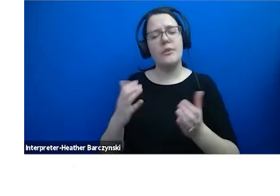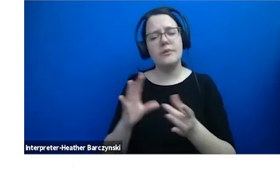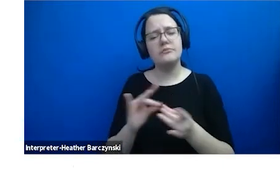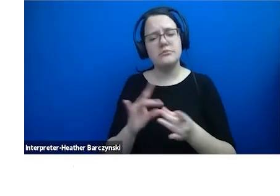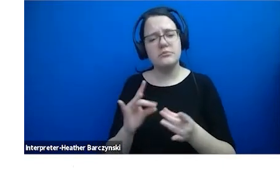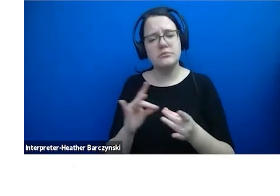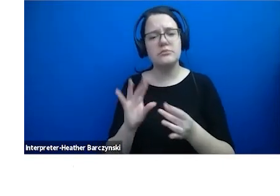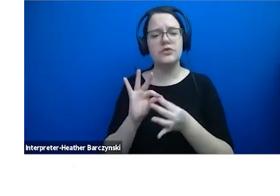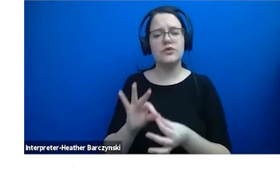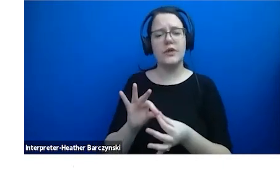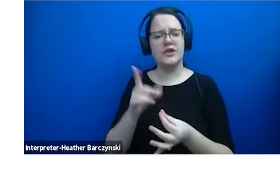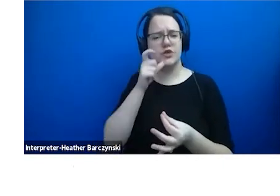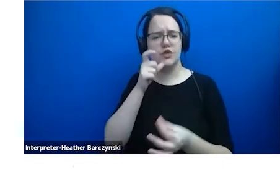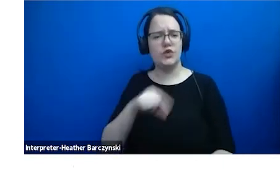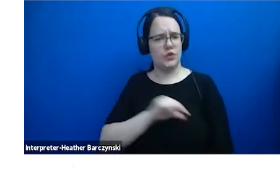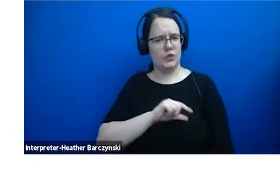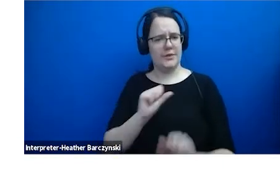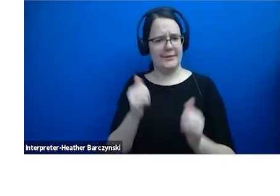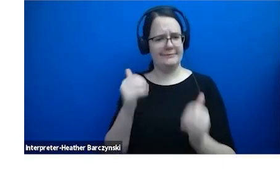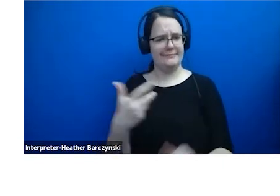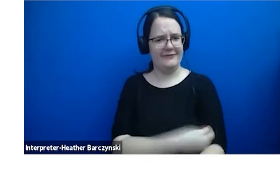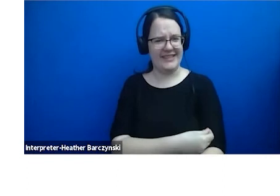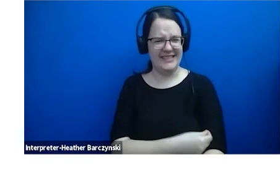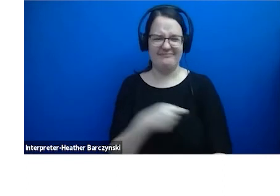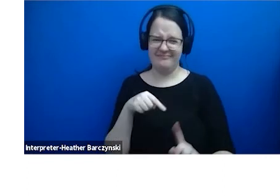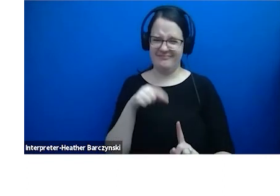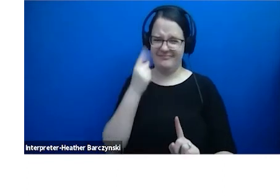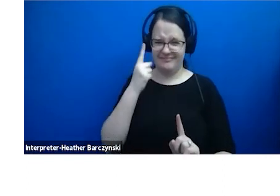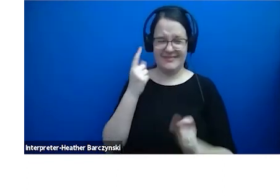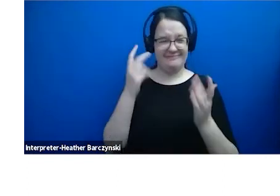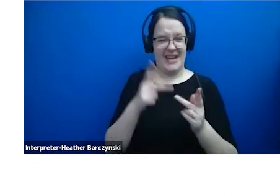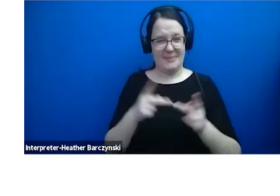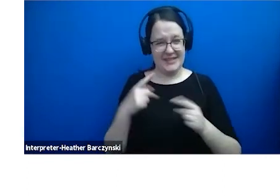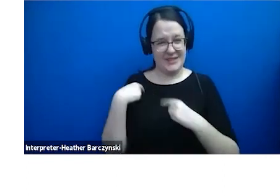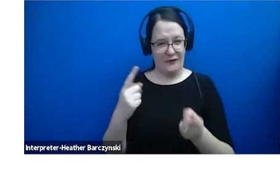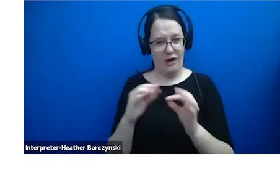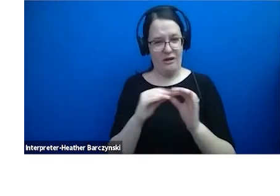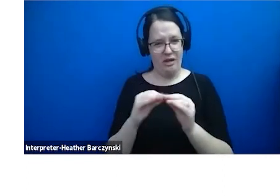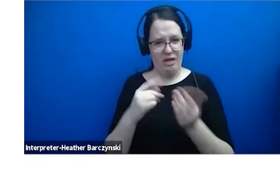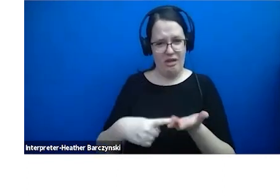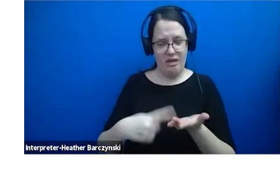eligibility because this has been controversial in a lot of places the national academy of medicine